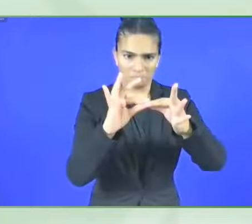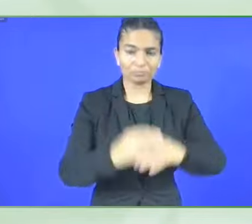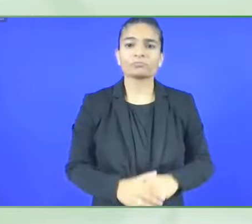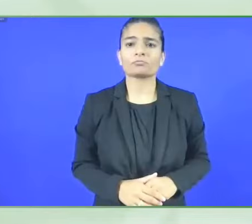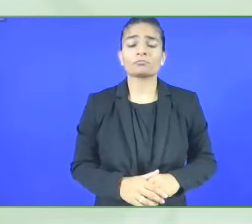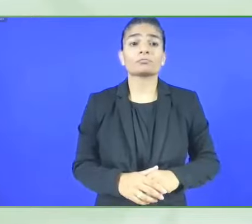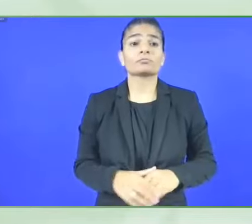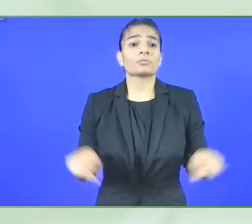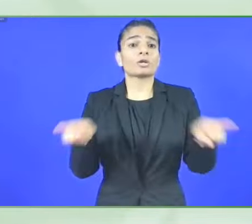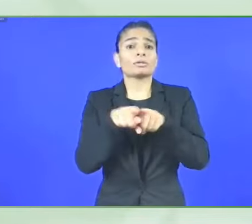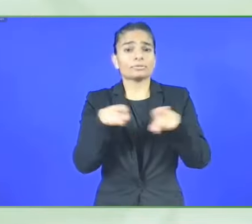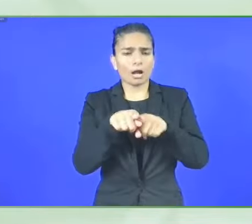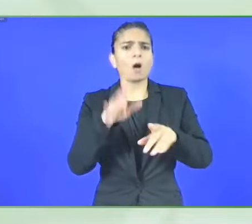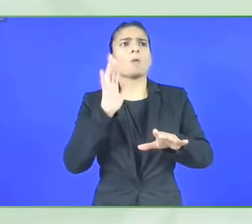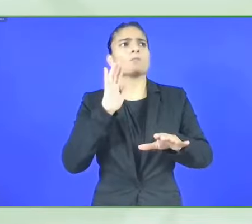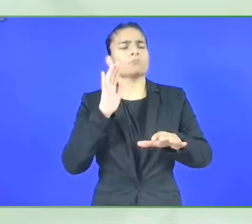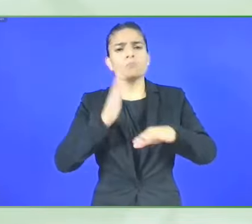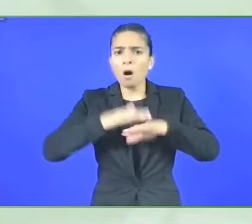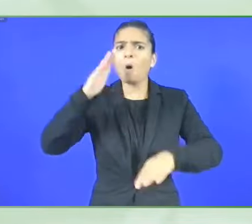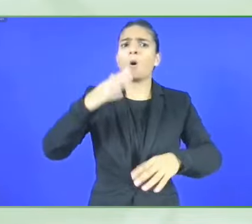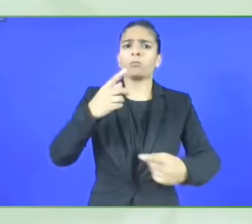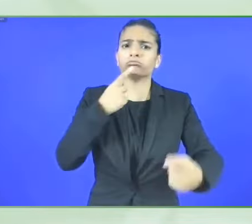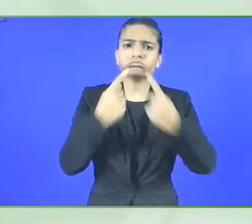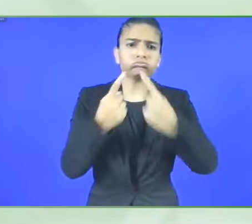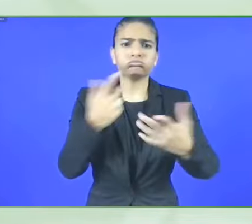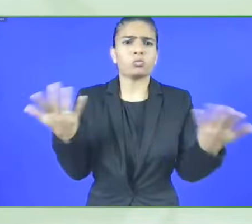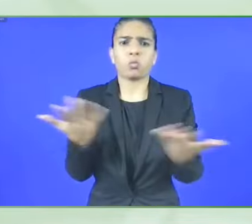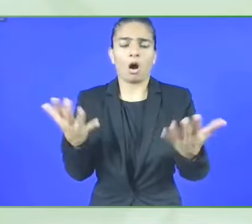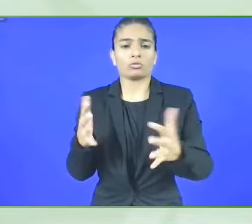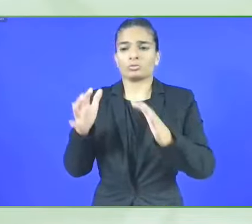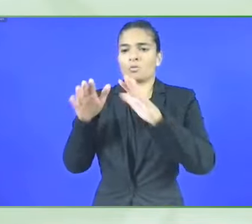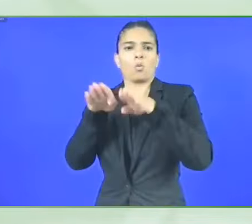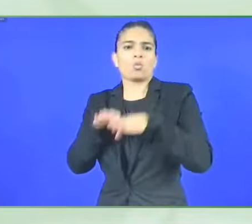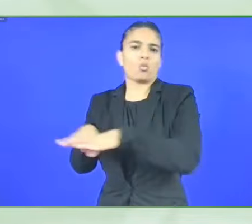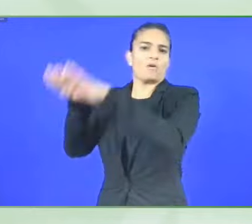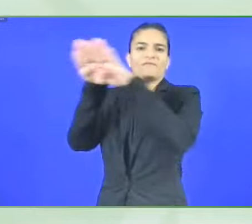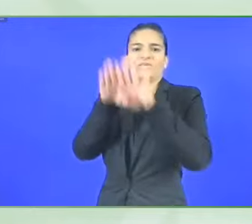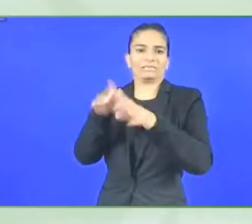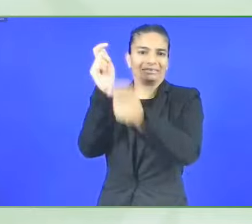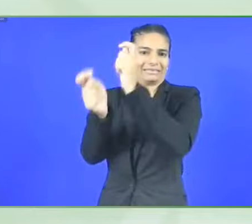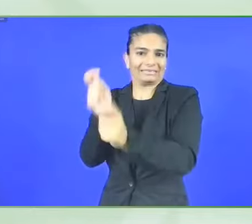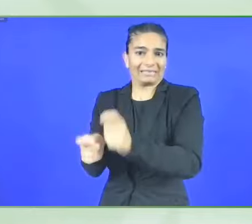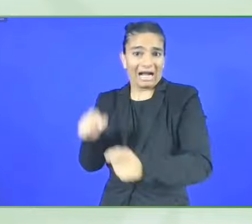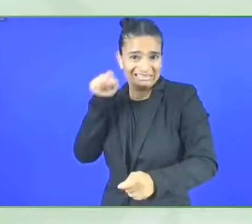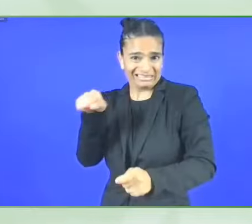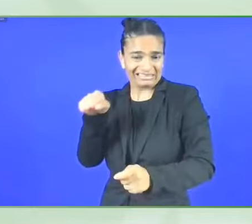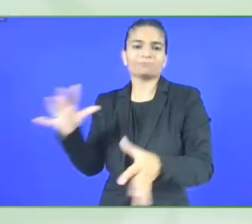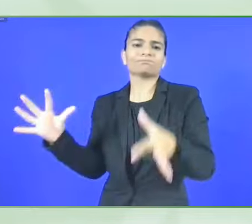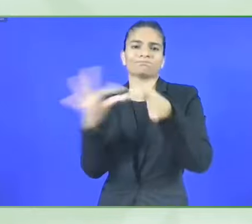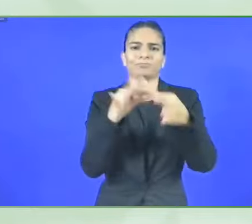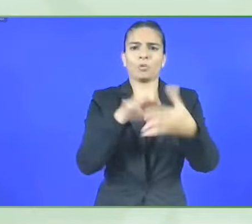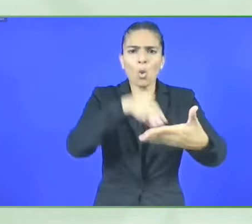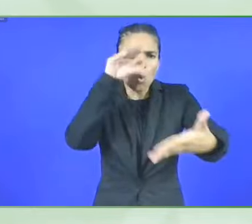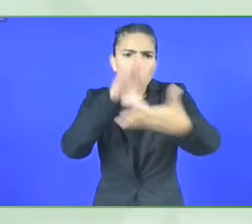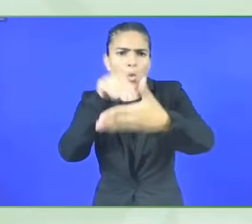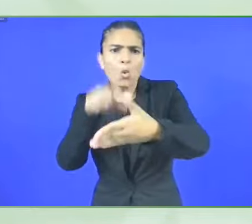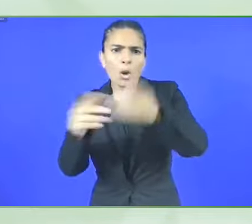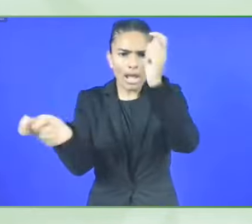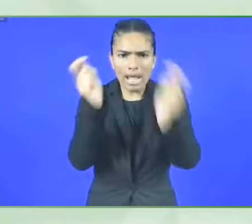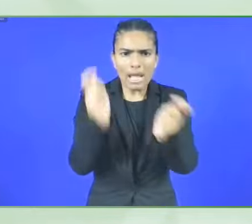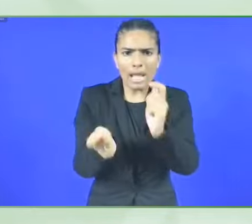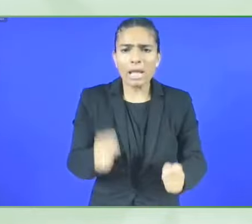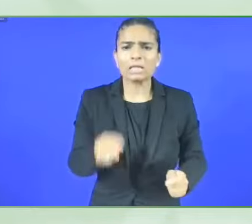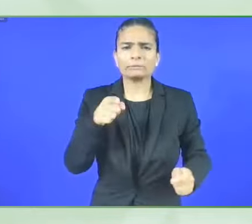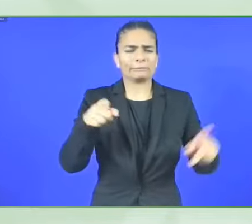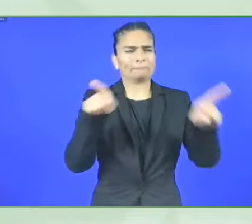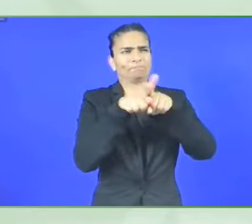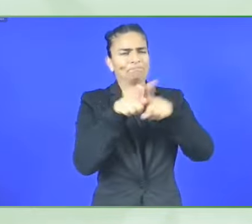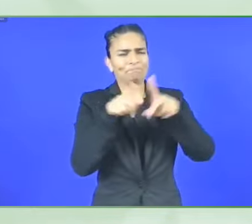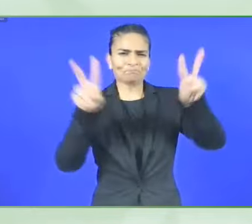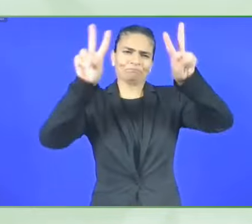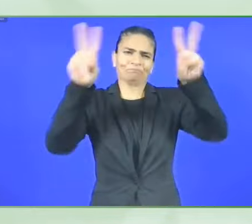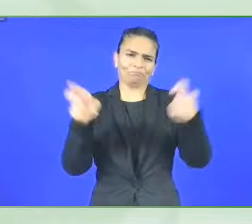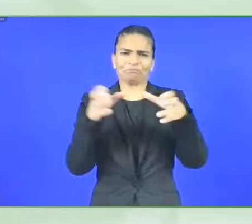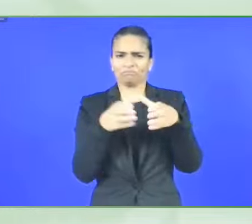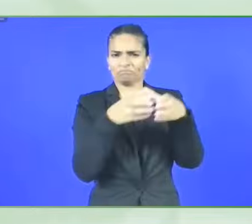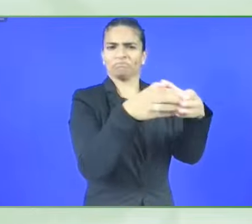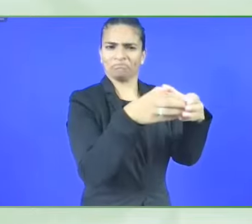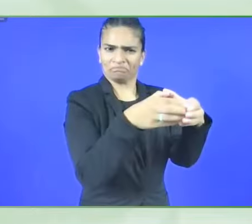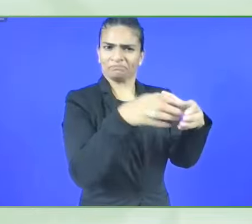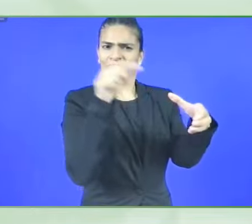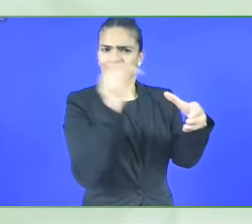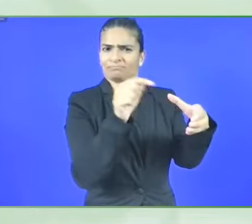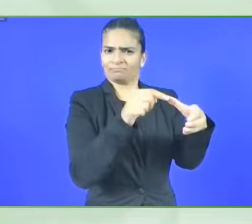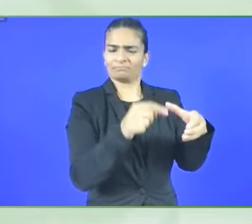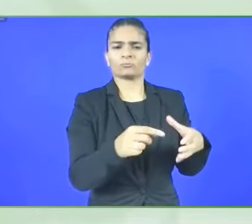I tell myself I'm the research director for the Bevica Foundation in company gain and